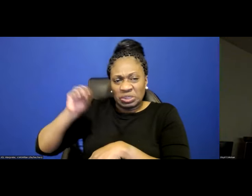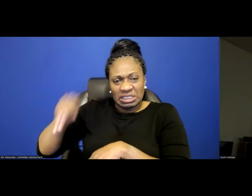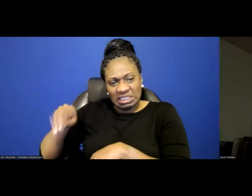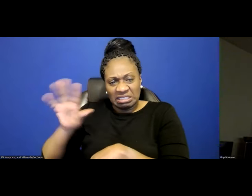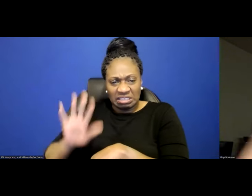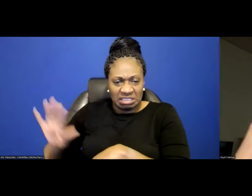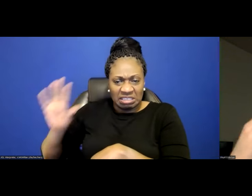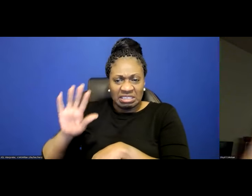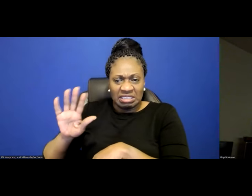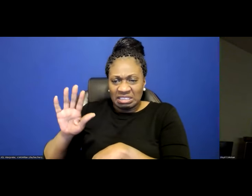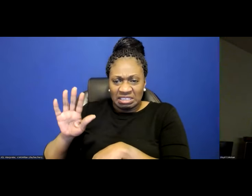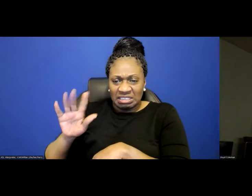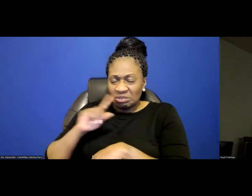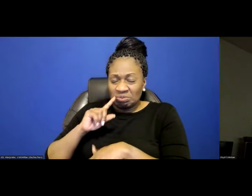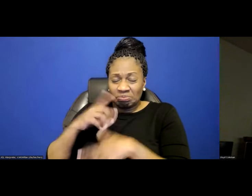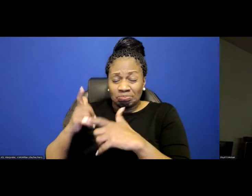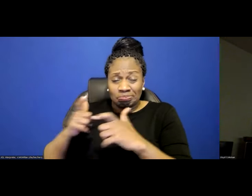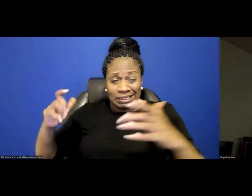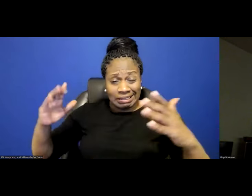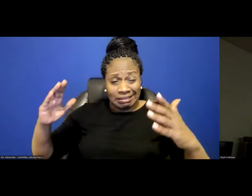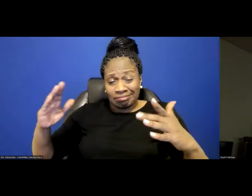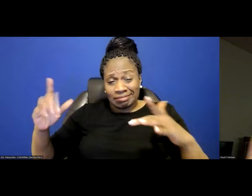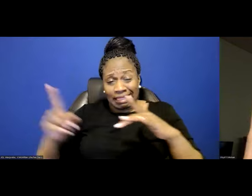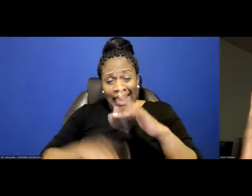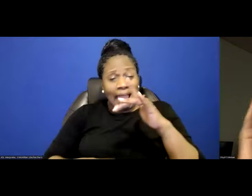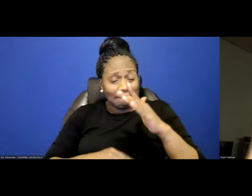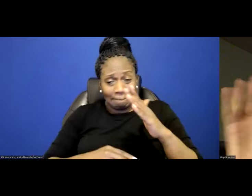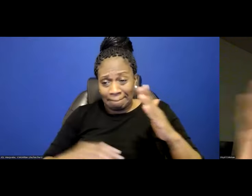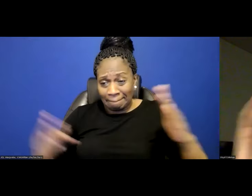That is a massive gap, you know, and actually there were question marks